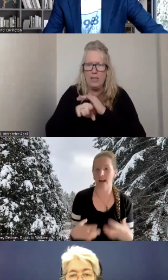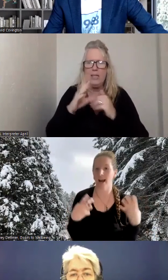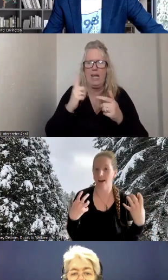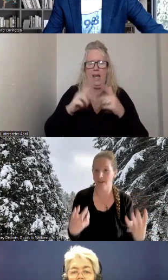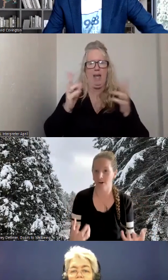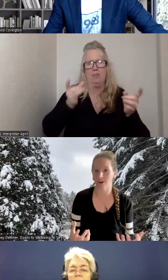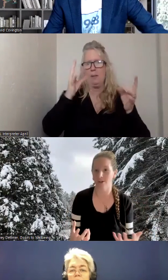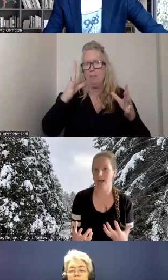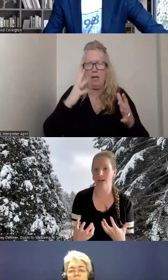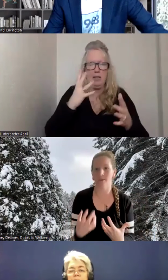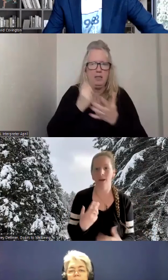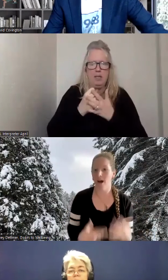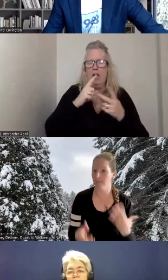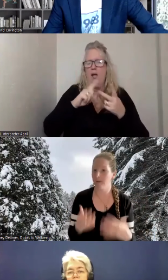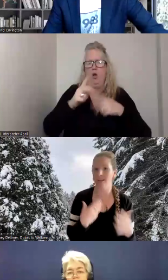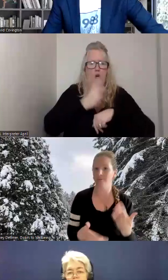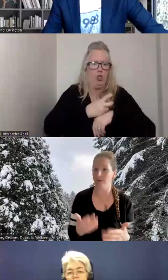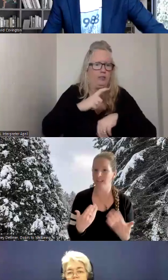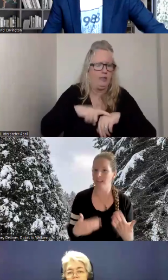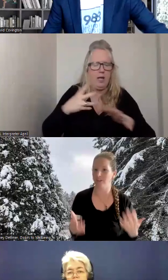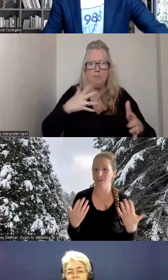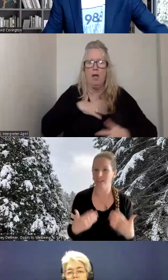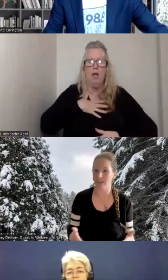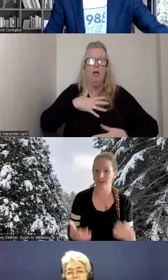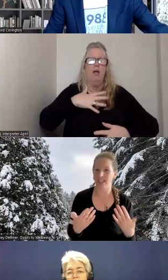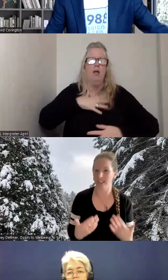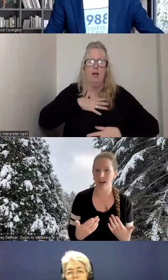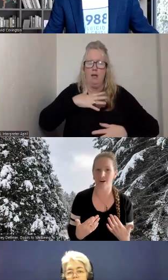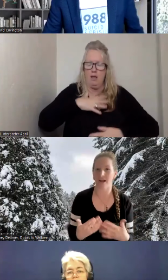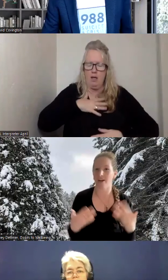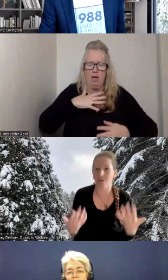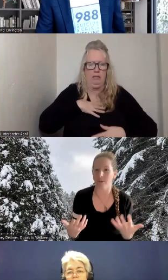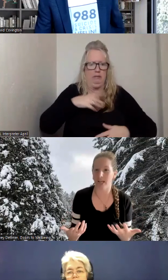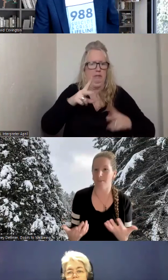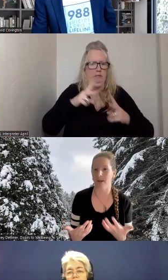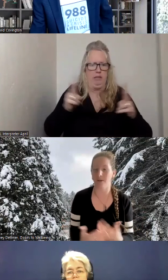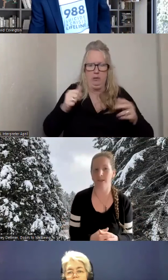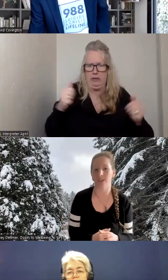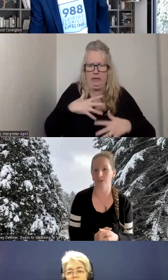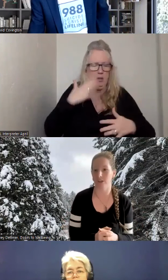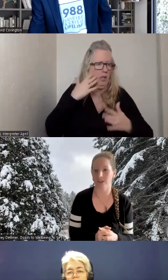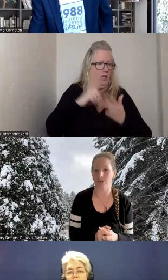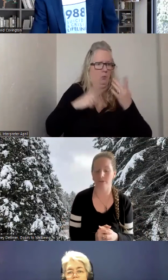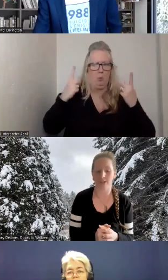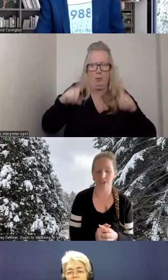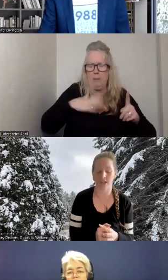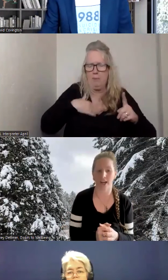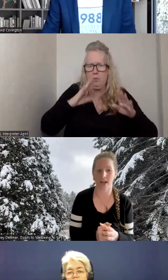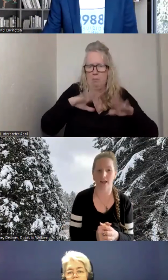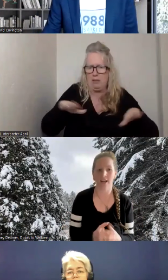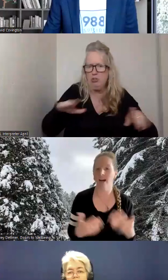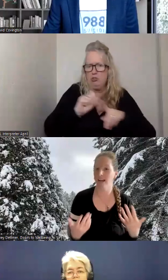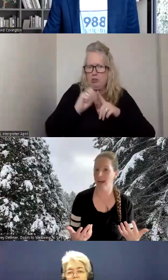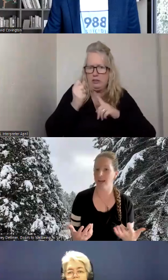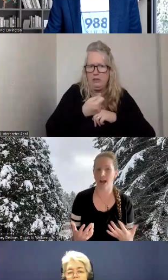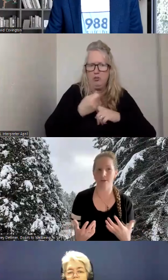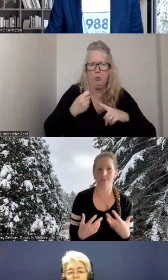ATTACK AND PANICKING WITH THE SITUATION OF MY CHILDREN AND I WAS